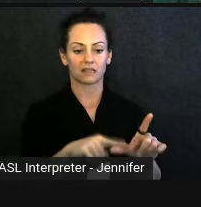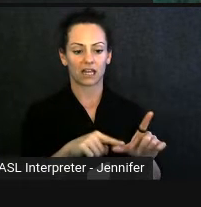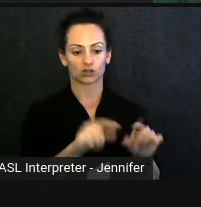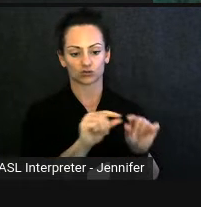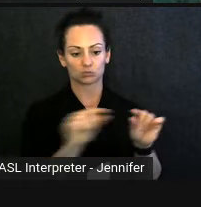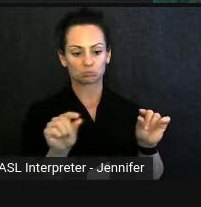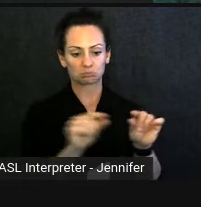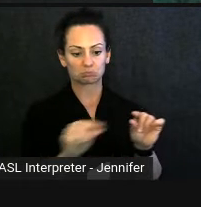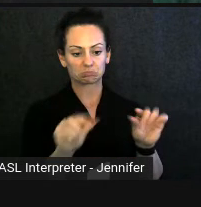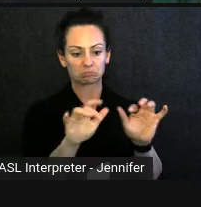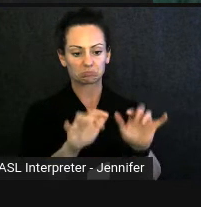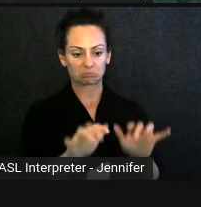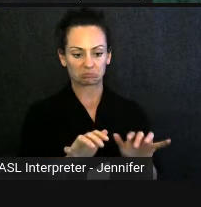Let's make this a H2.